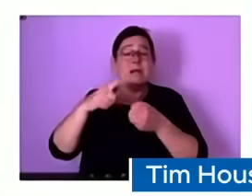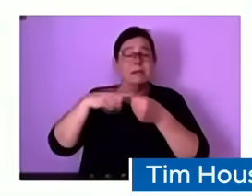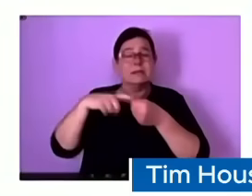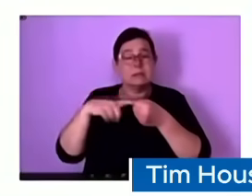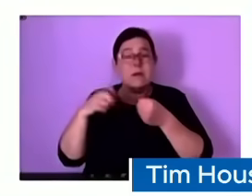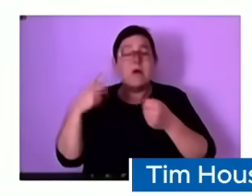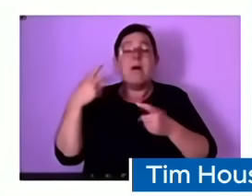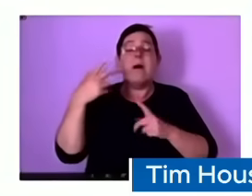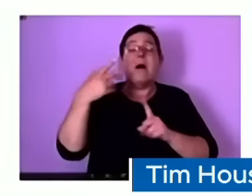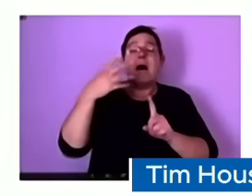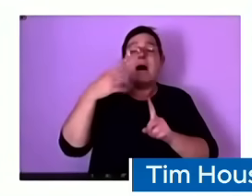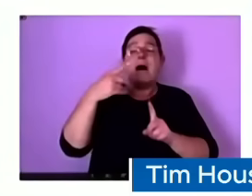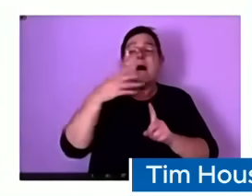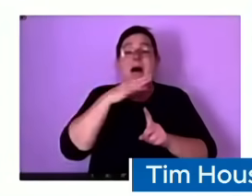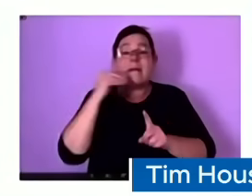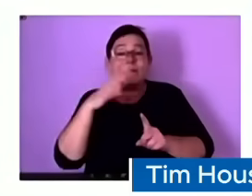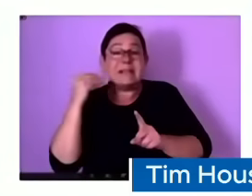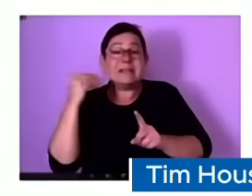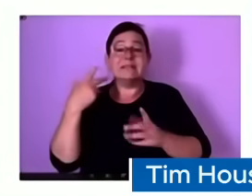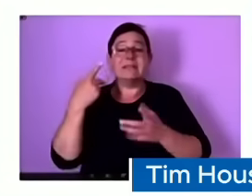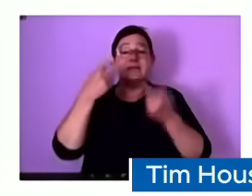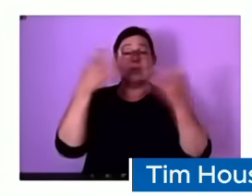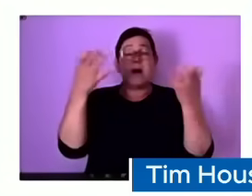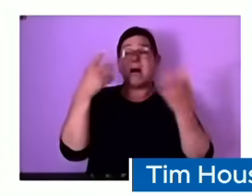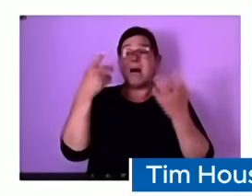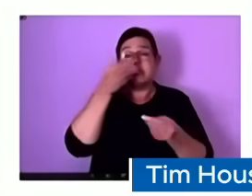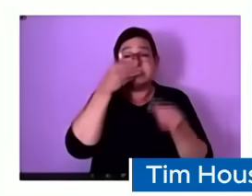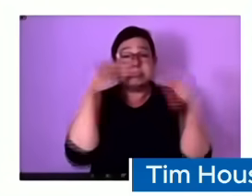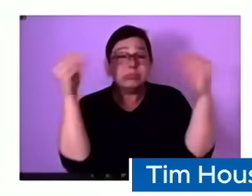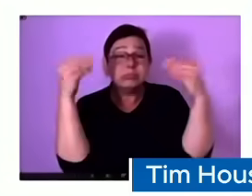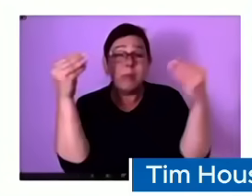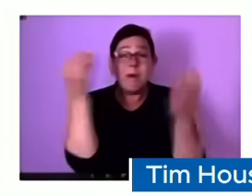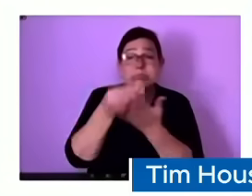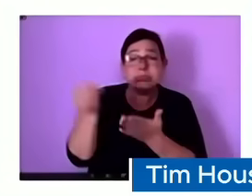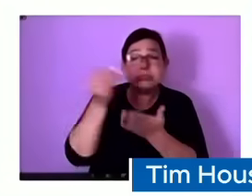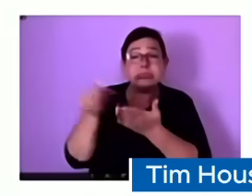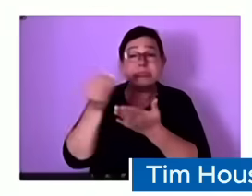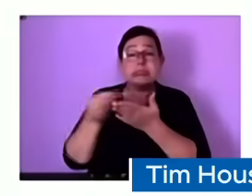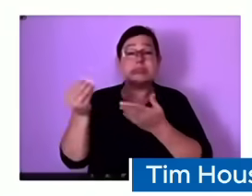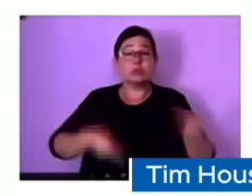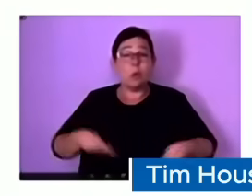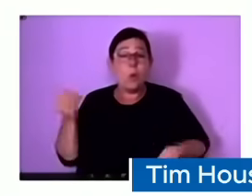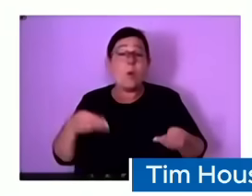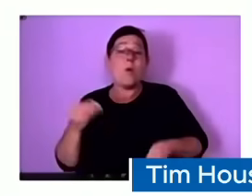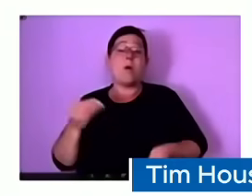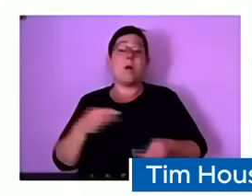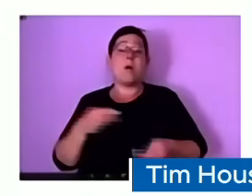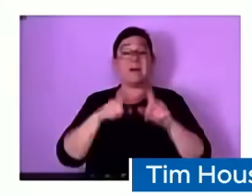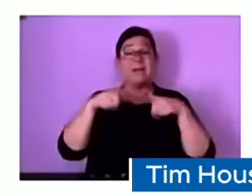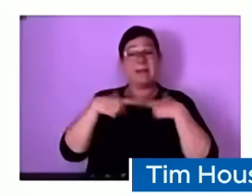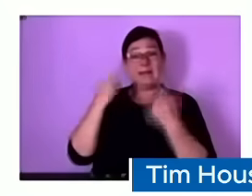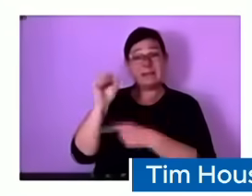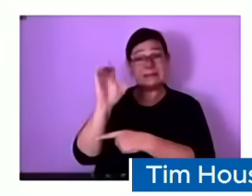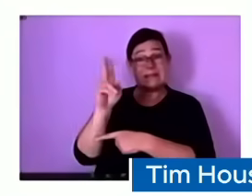BUT IF YOU LIVE IN SACKVILLE AND YOUR ROAD IS WASHED OUT, PROBABLY NOT. JUST STAY WHERE YOU'RE AT.